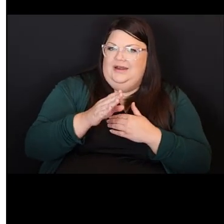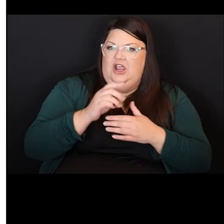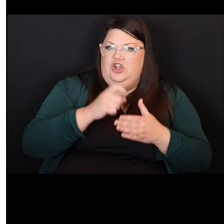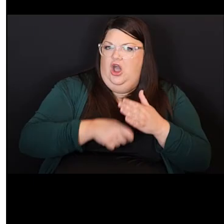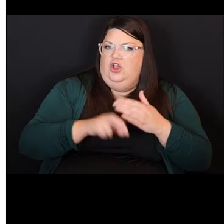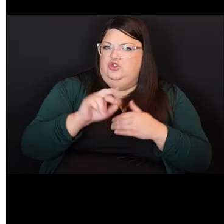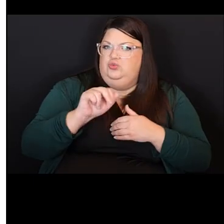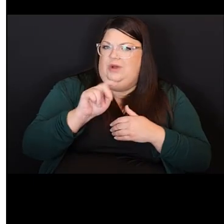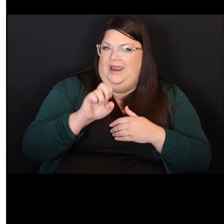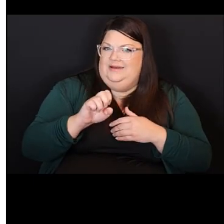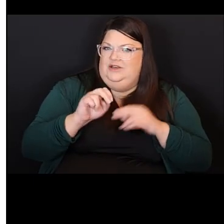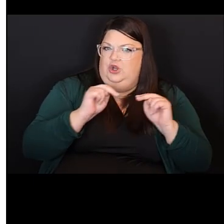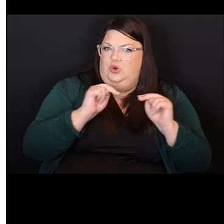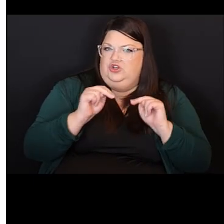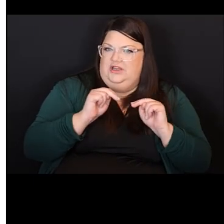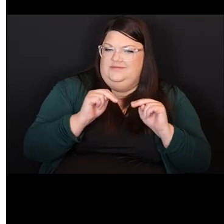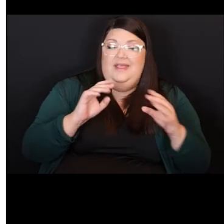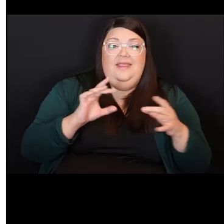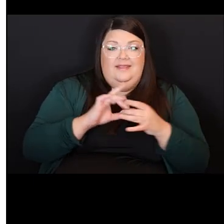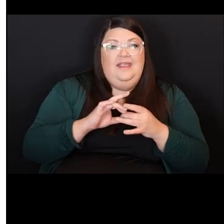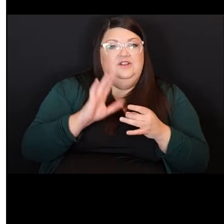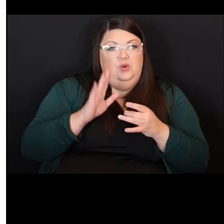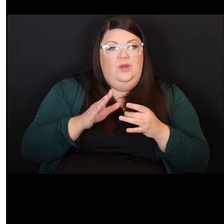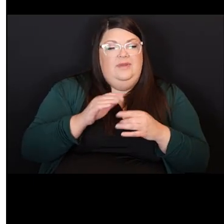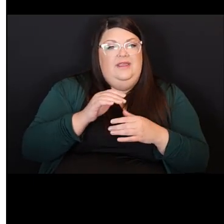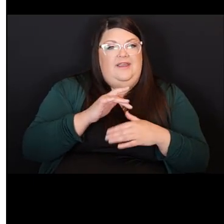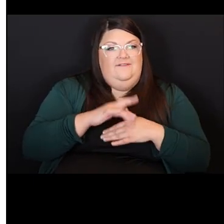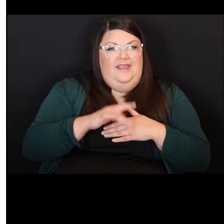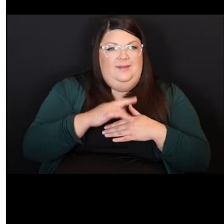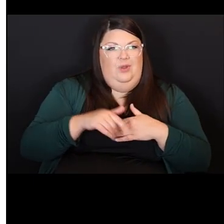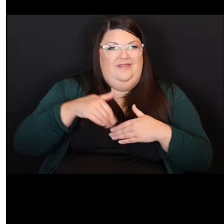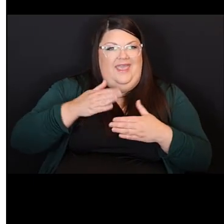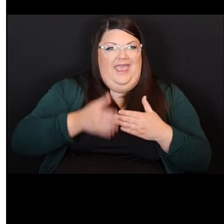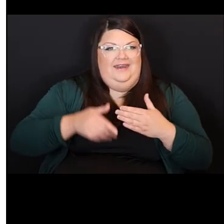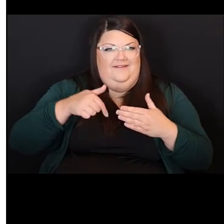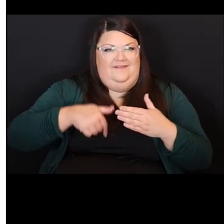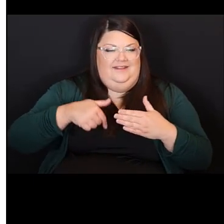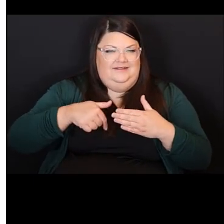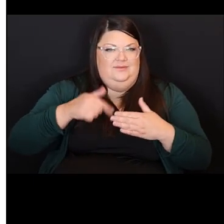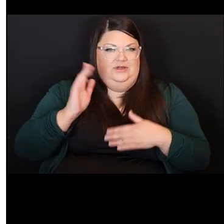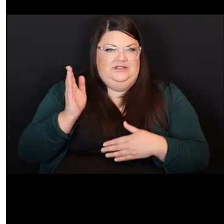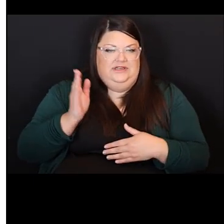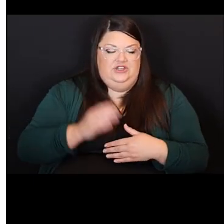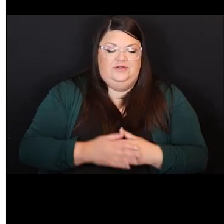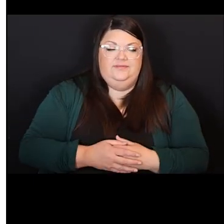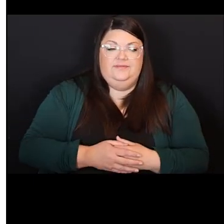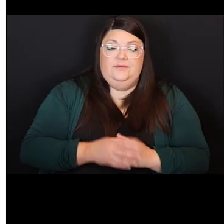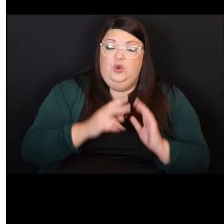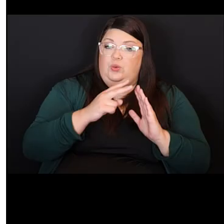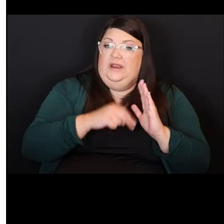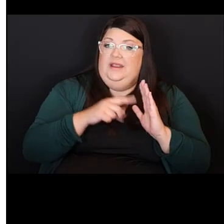negotiations and the links will be available for access at the end of this presentation.